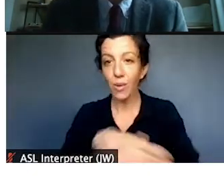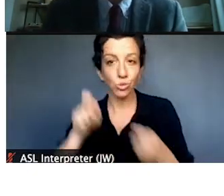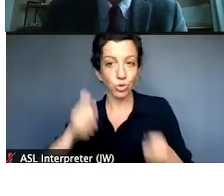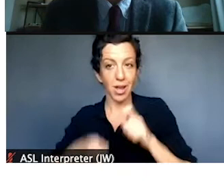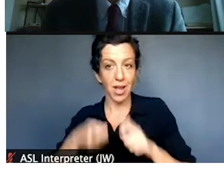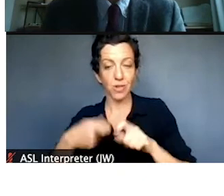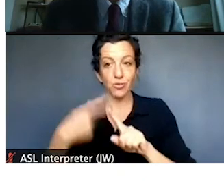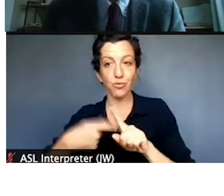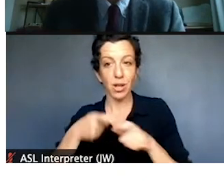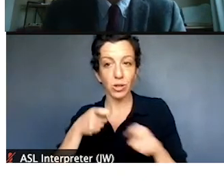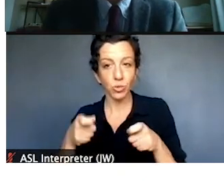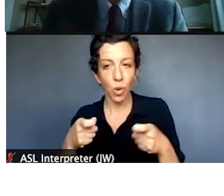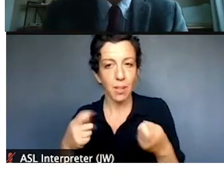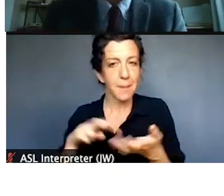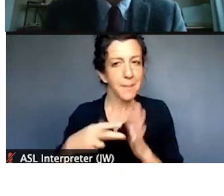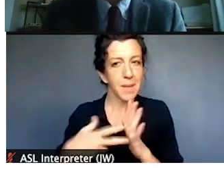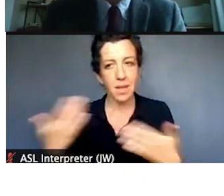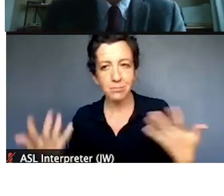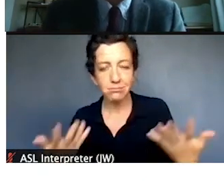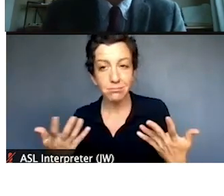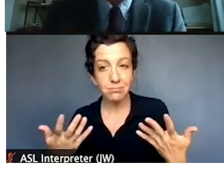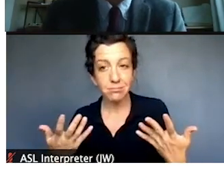And in this instance, use their own vehicles to do the work.